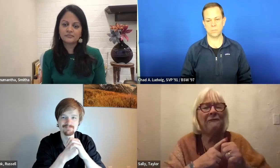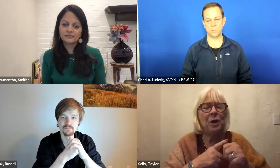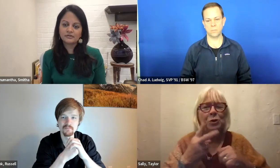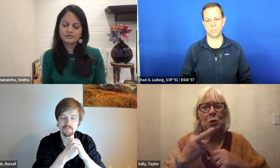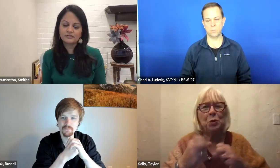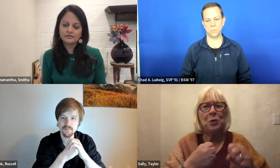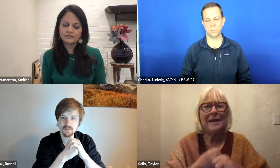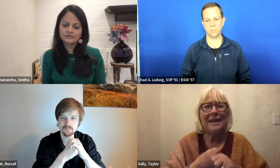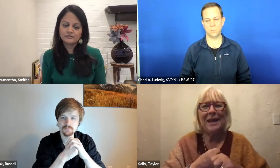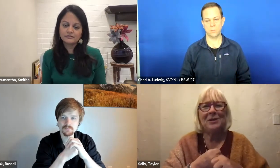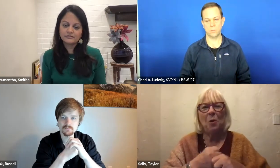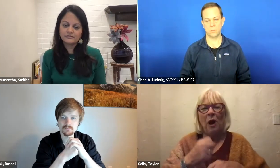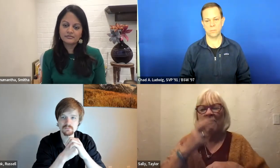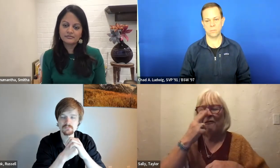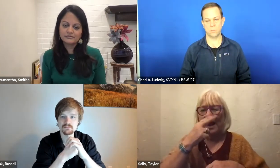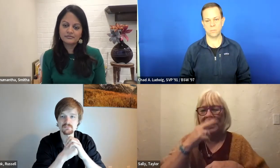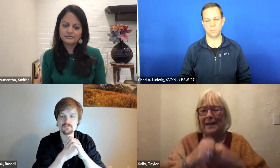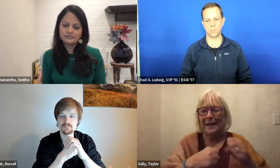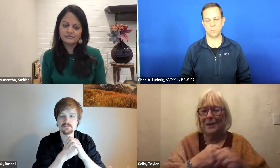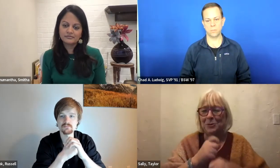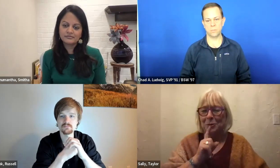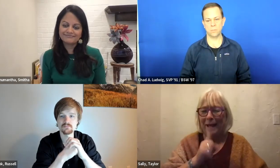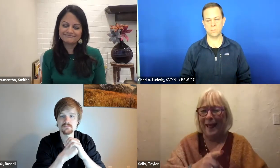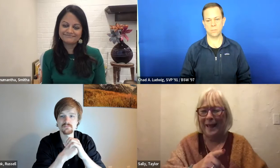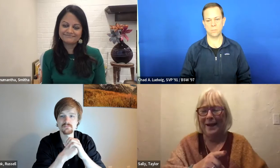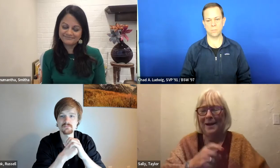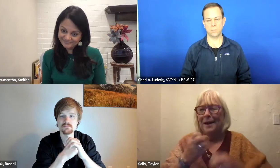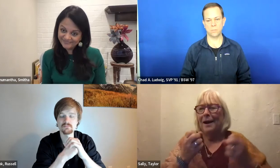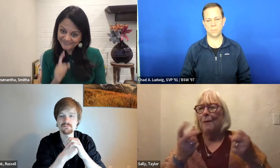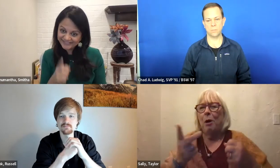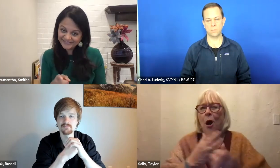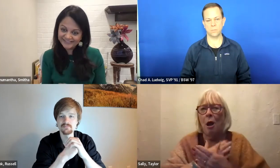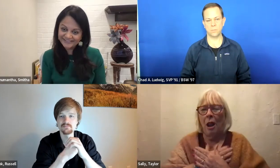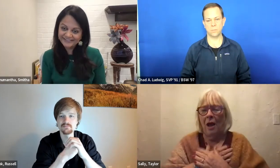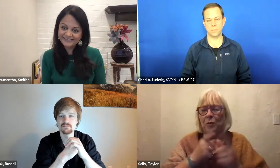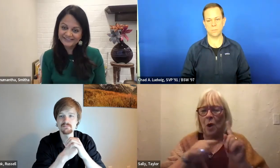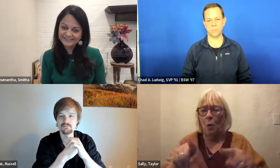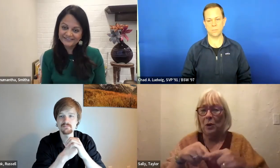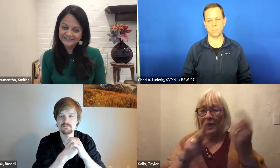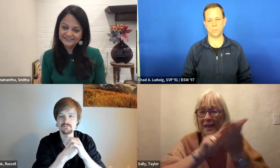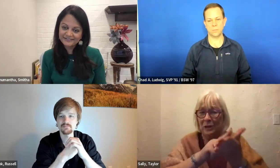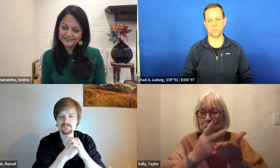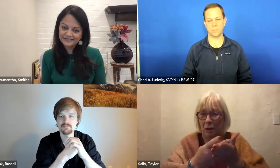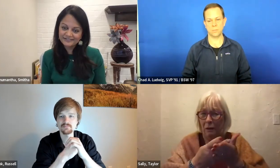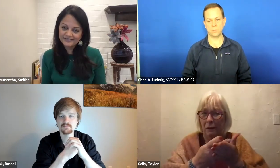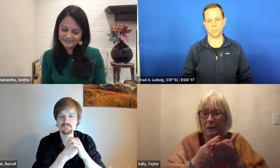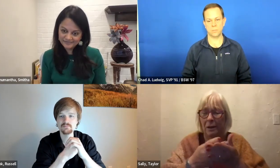that, you know, I couldn't really be his caretaker as much. Really, the first two years were almost funny.